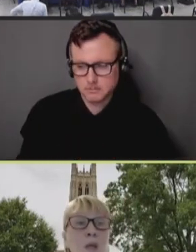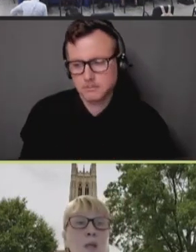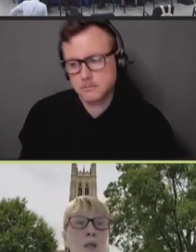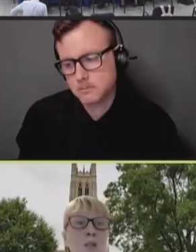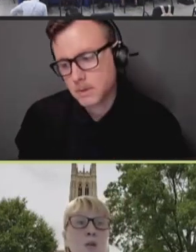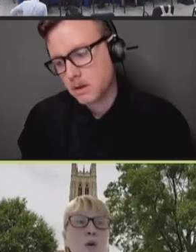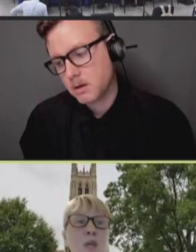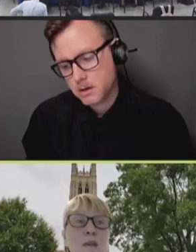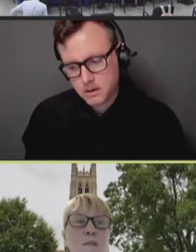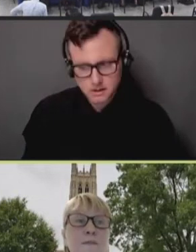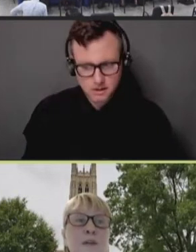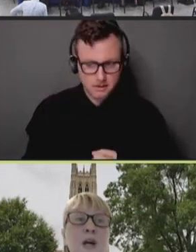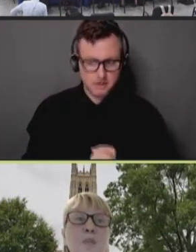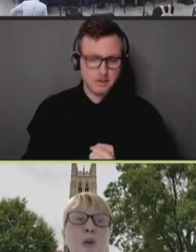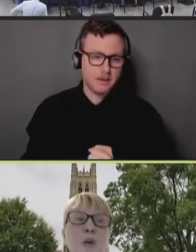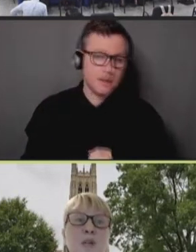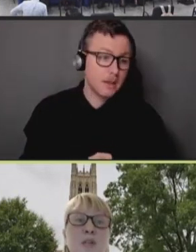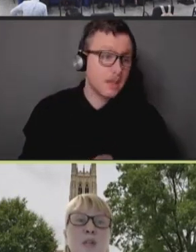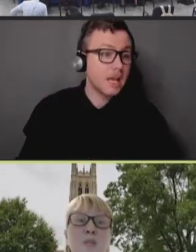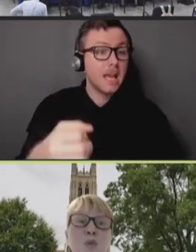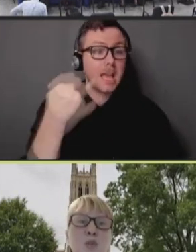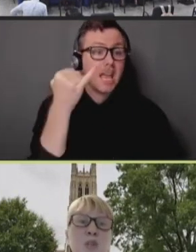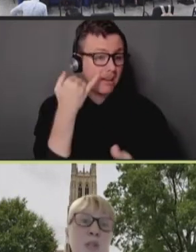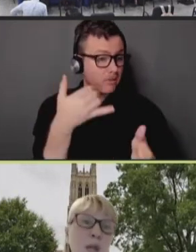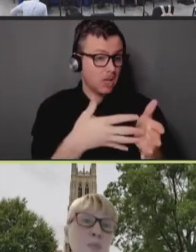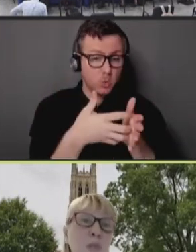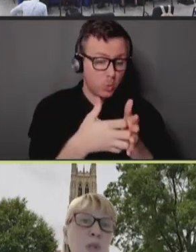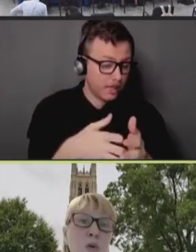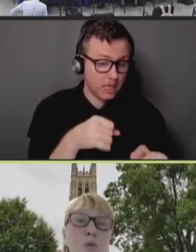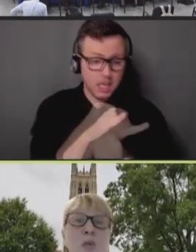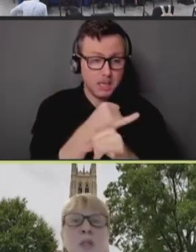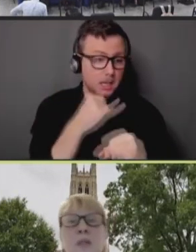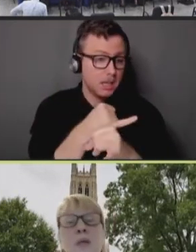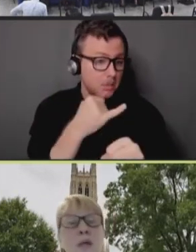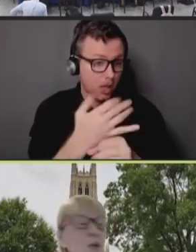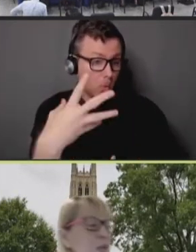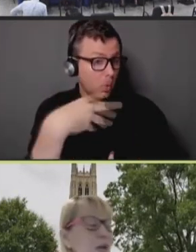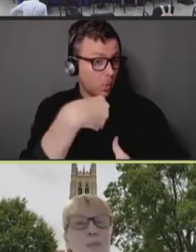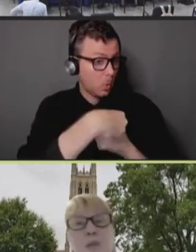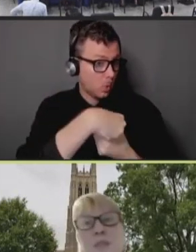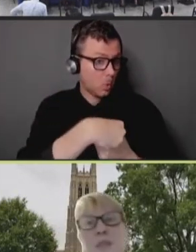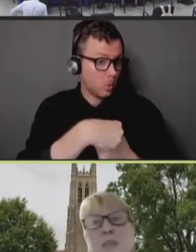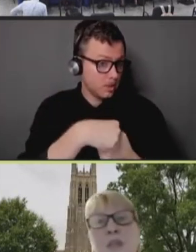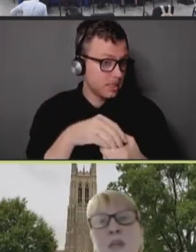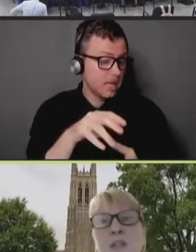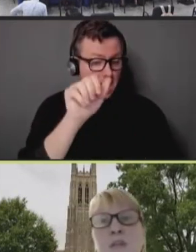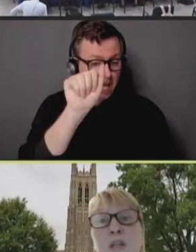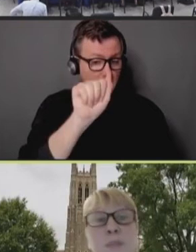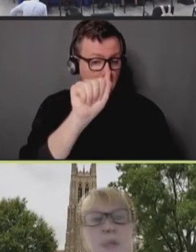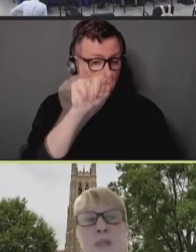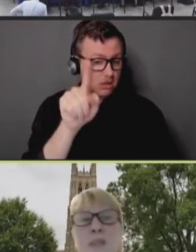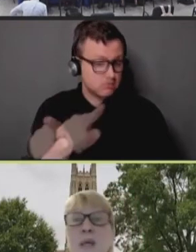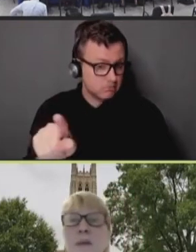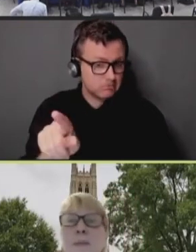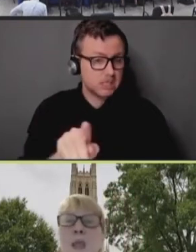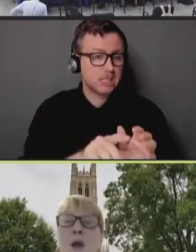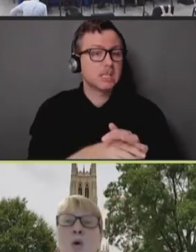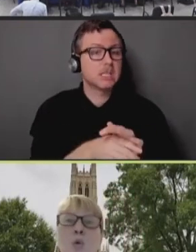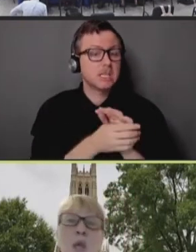So, if compromised immunity does play a role in Alzheimer's disease development, then we